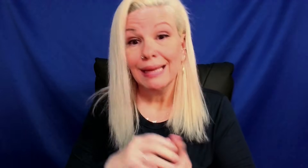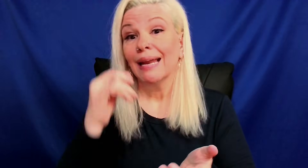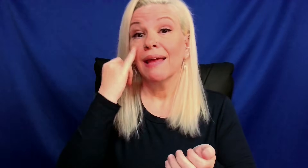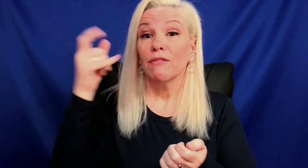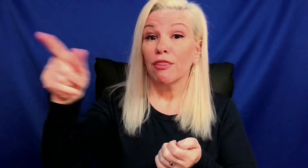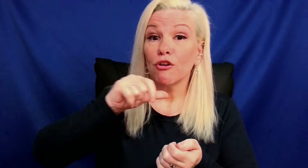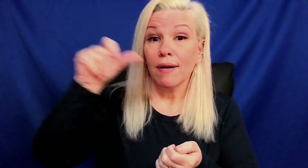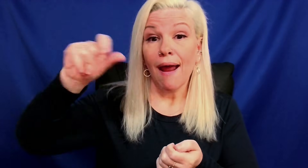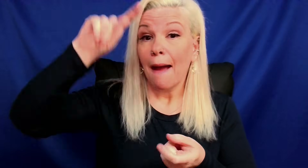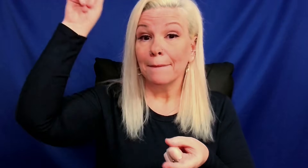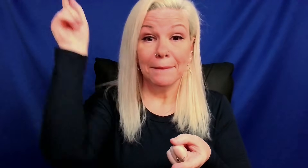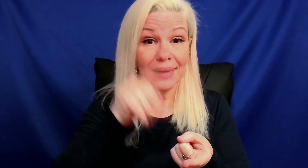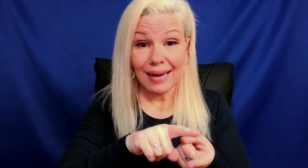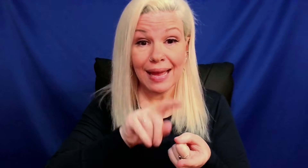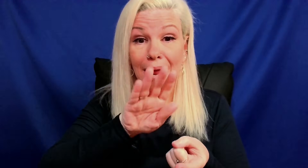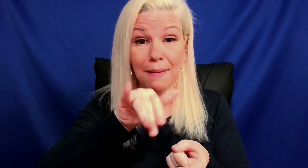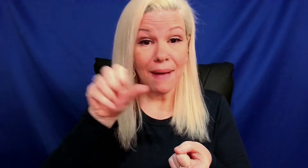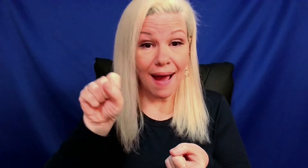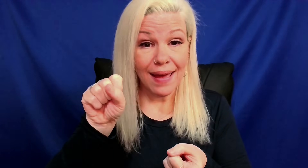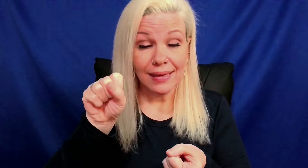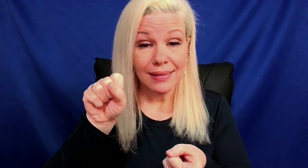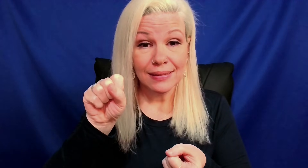they are allowing it.